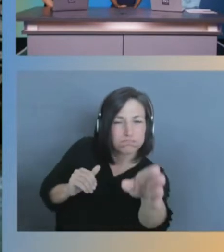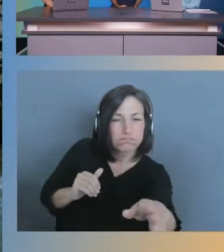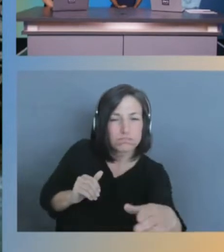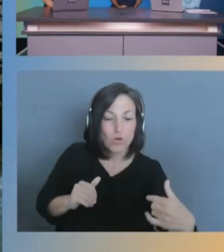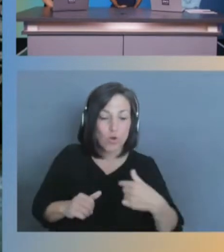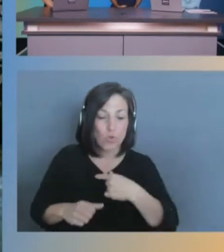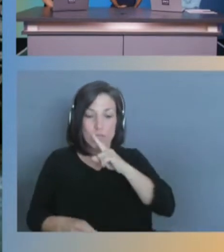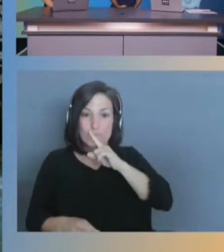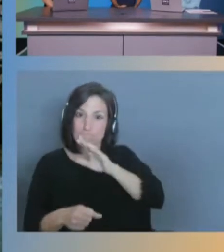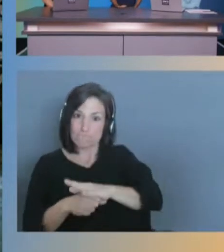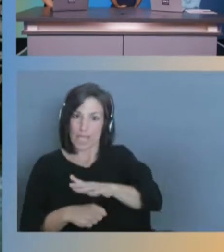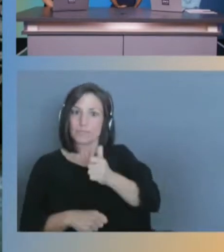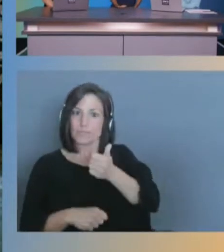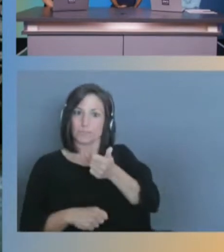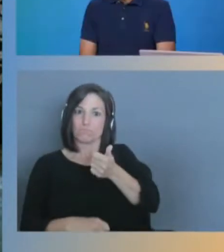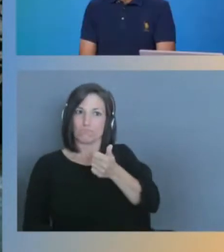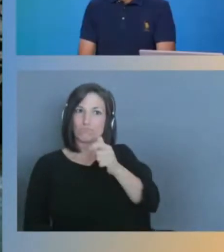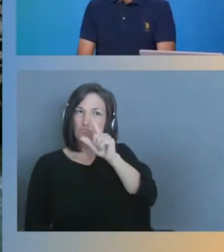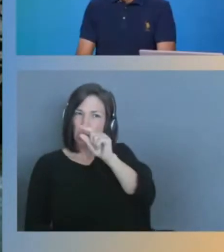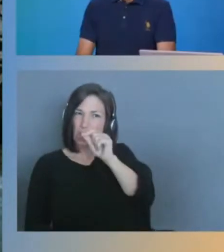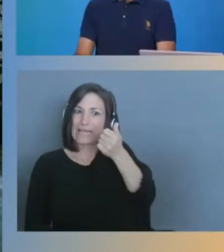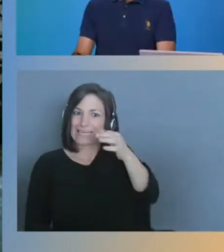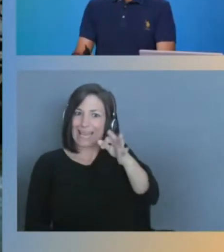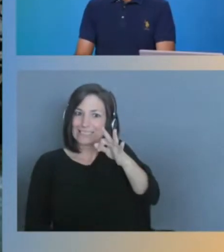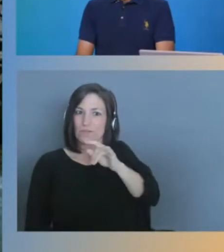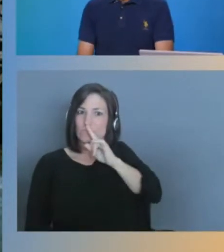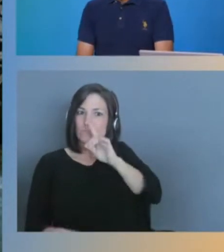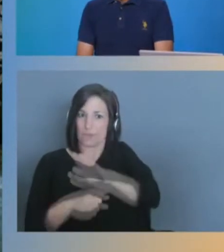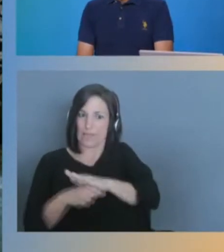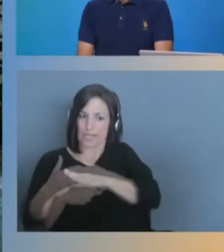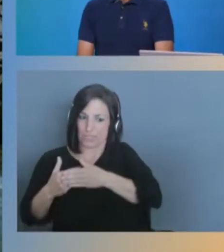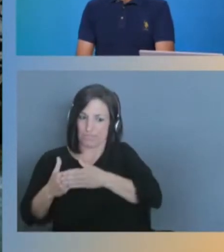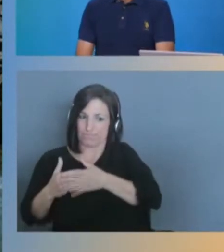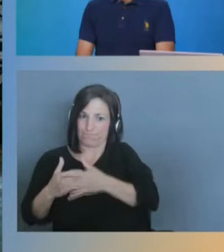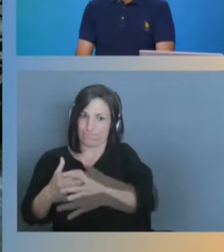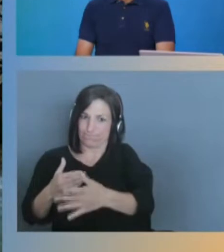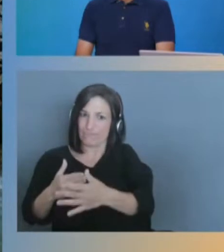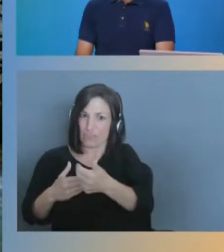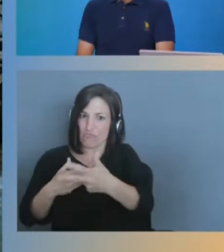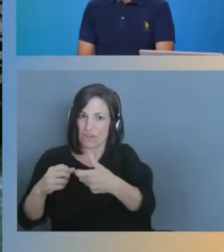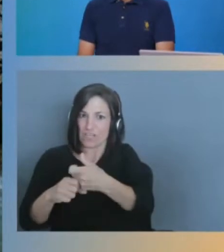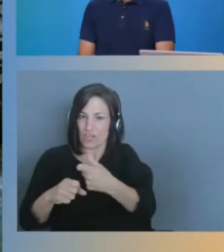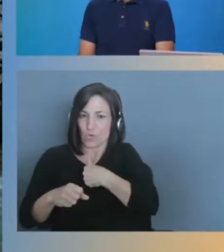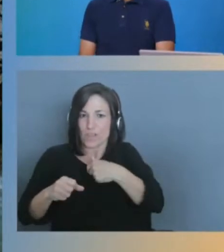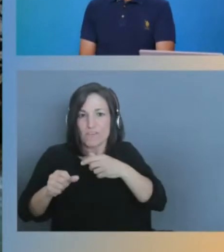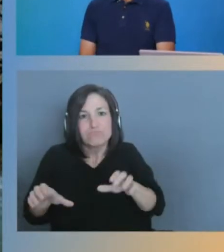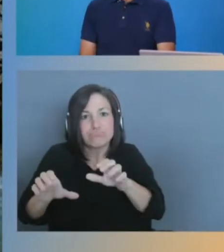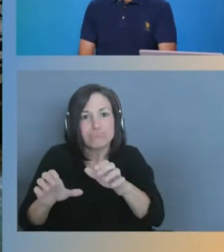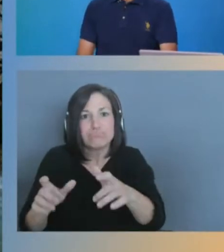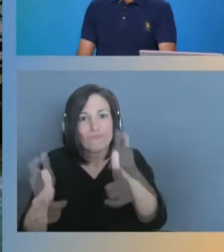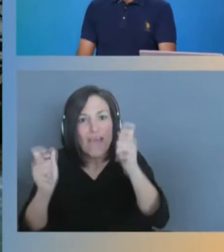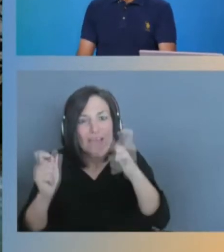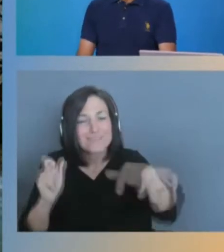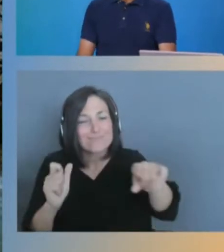and we are moving very fast. You might have seen that one of the biggest needle movers